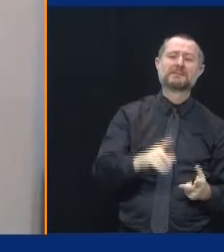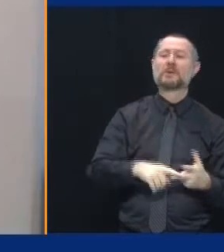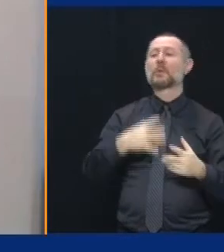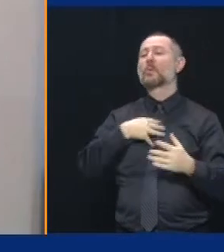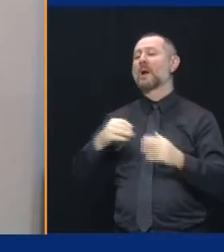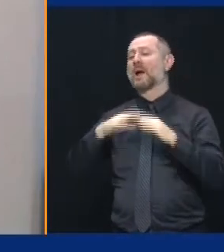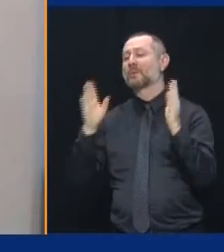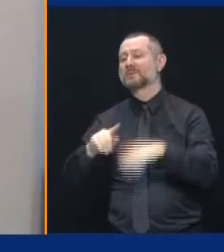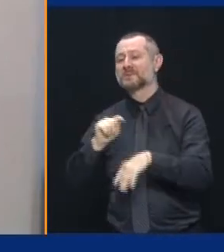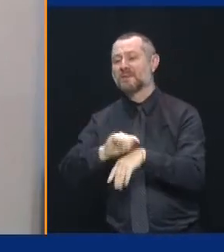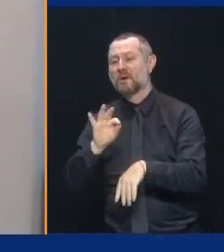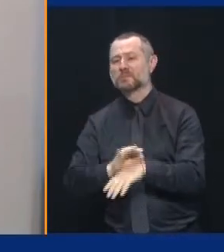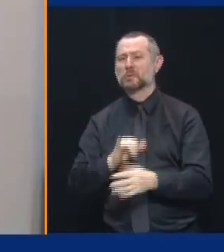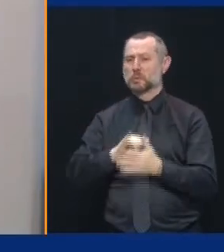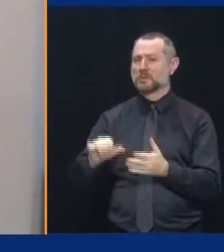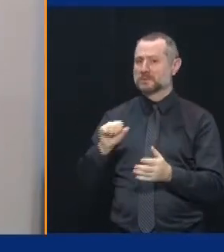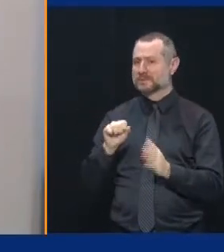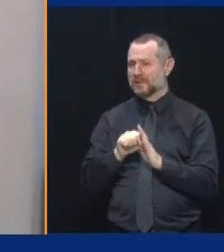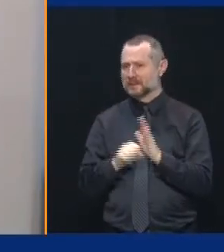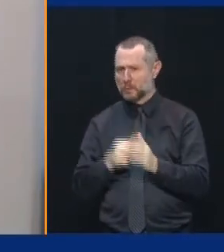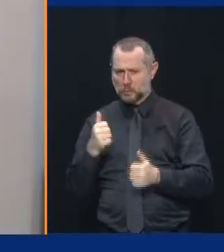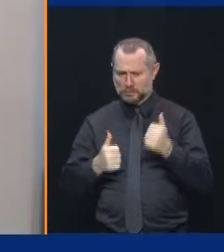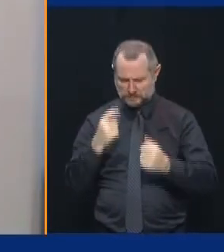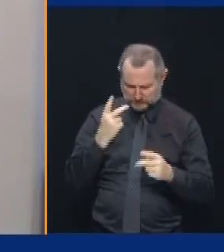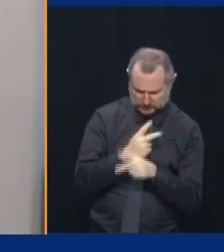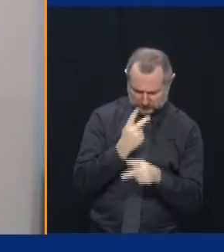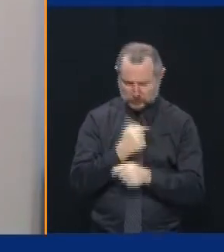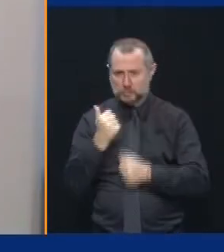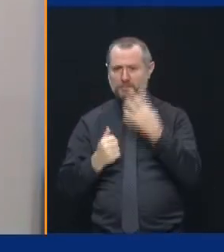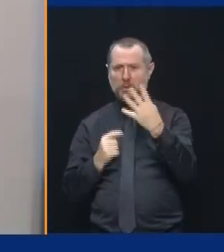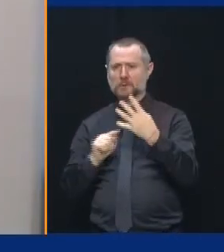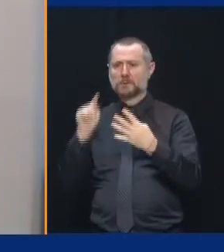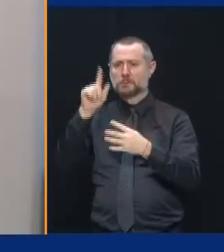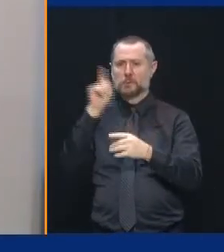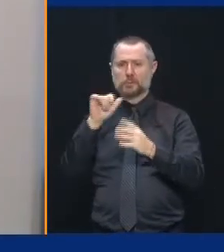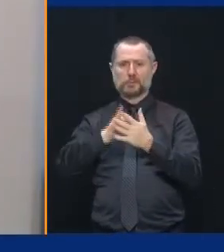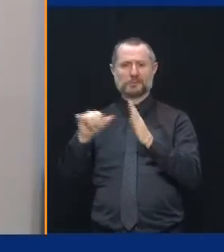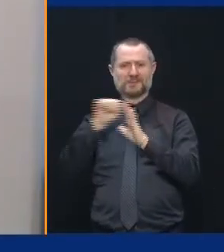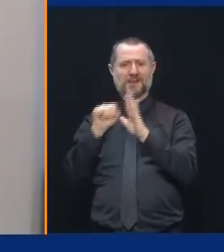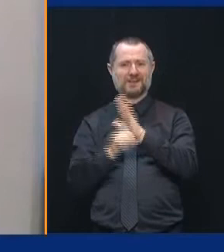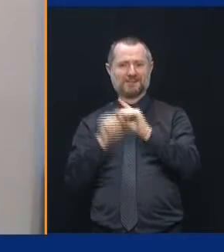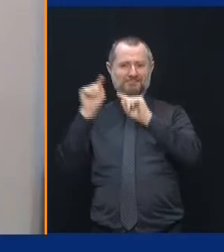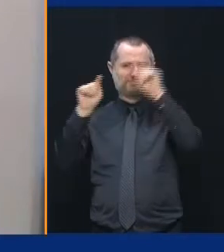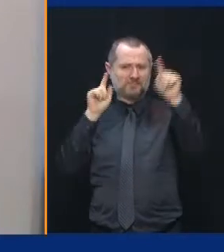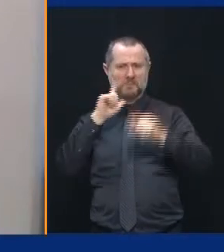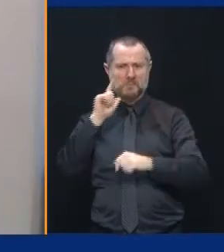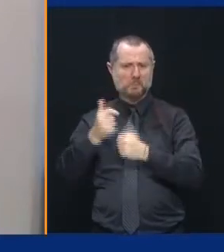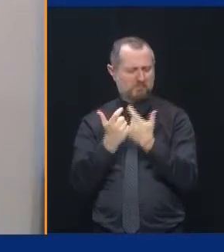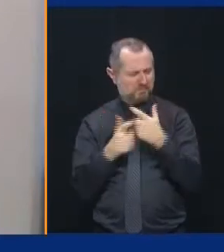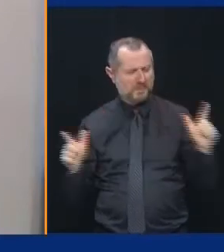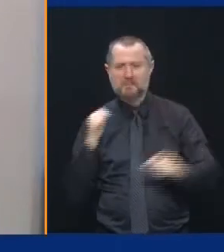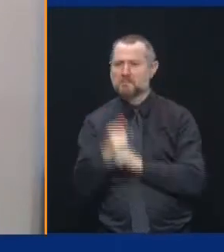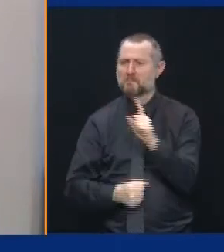SITES, FOUR ADDITIONAL SITES IN UNDERSERVED COMMUNITIES, IN FEMA